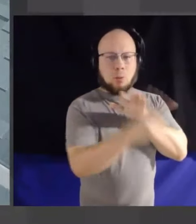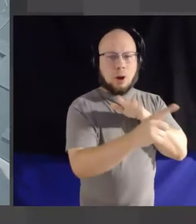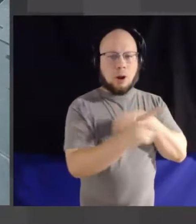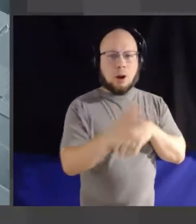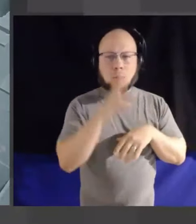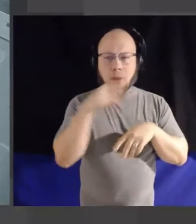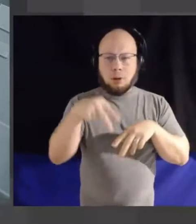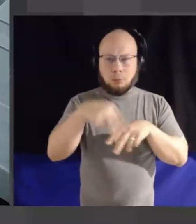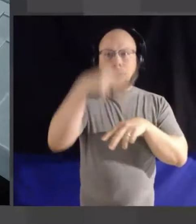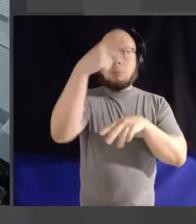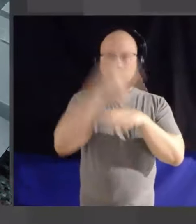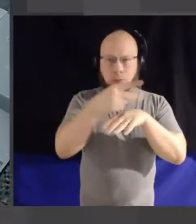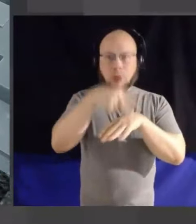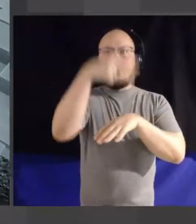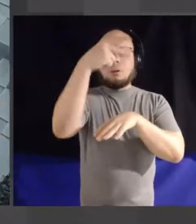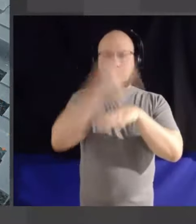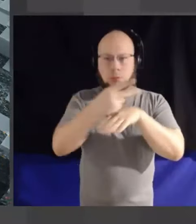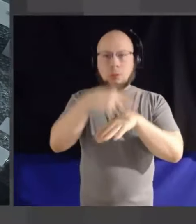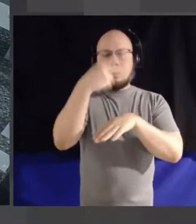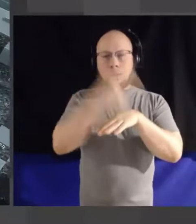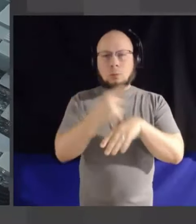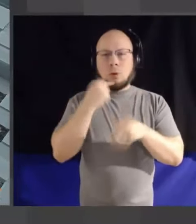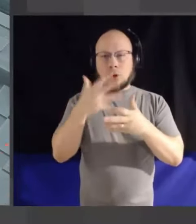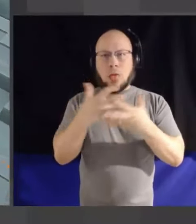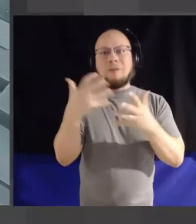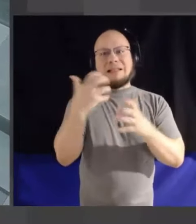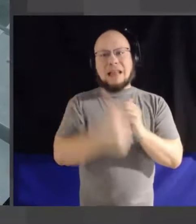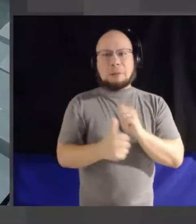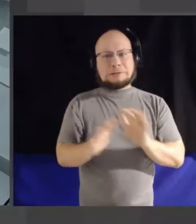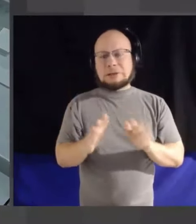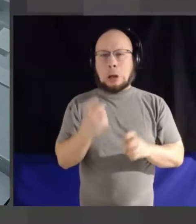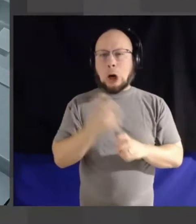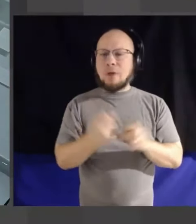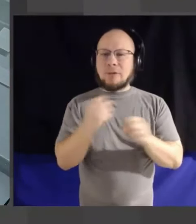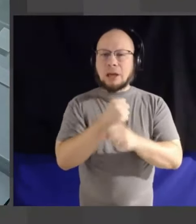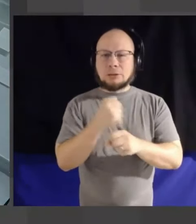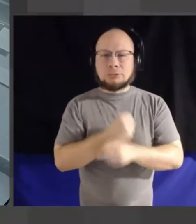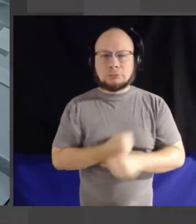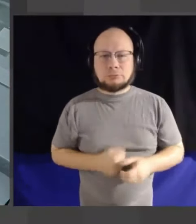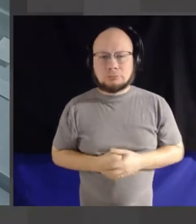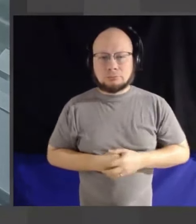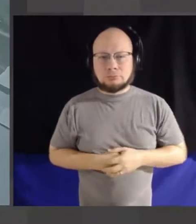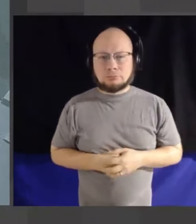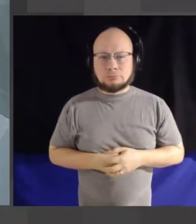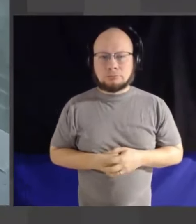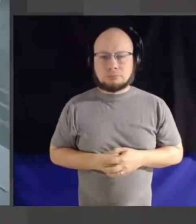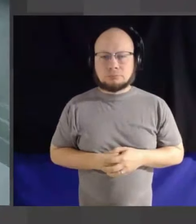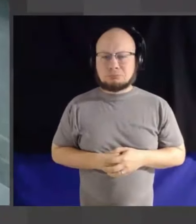THEM QUICK OR RUN AWAY BECAUSE THEY ARE GOING TO BE PAINFUL TO